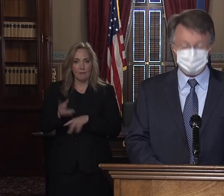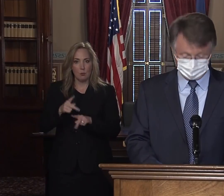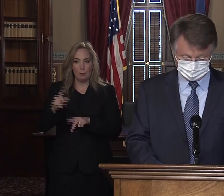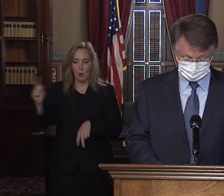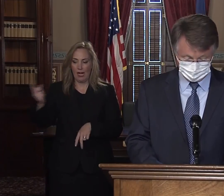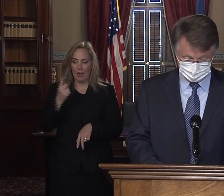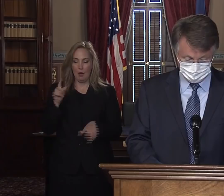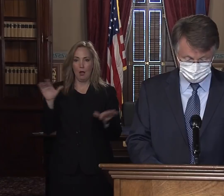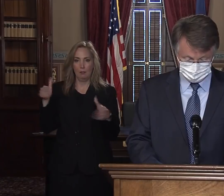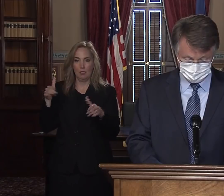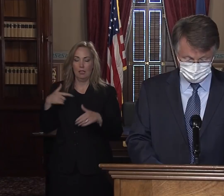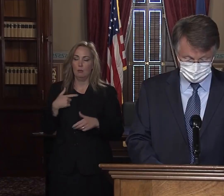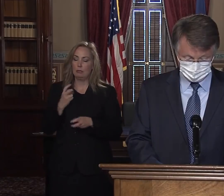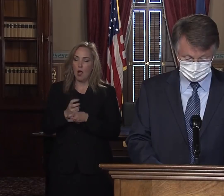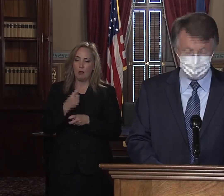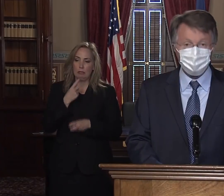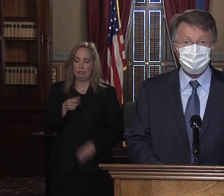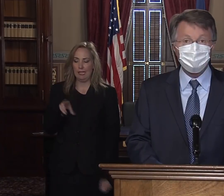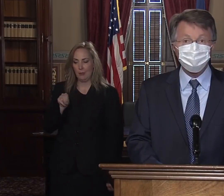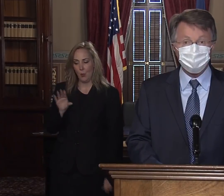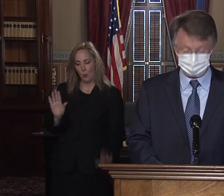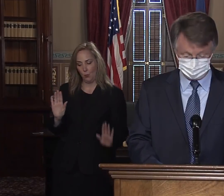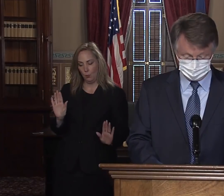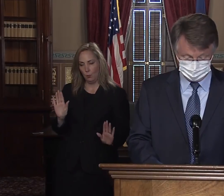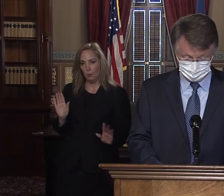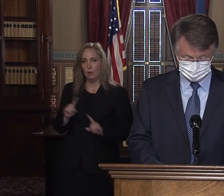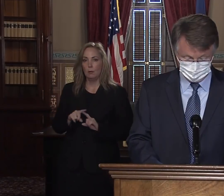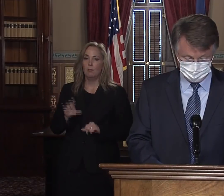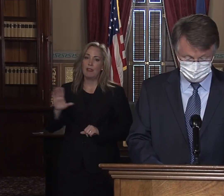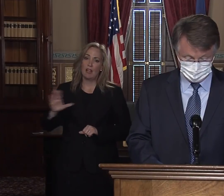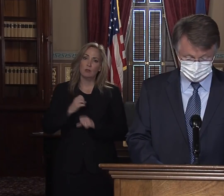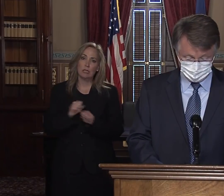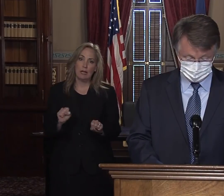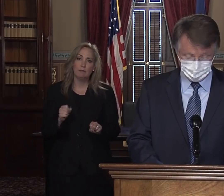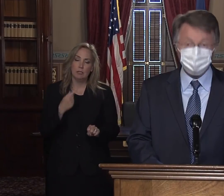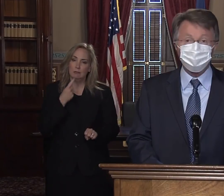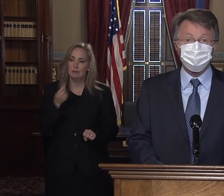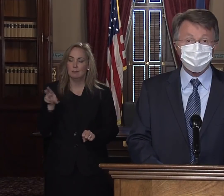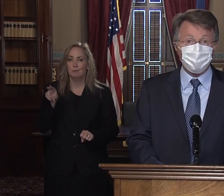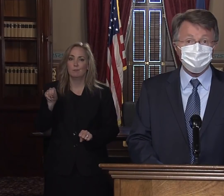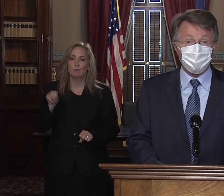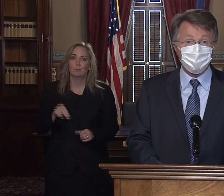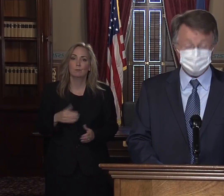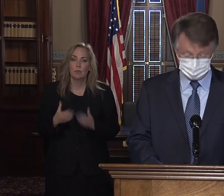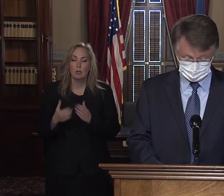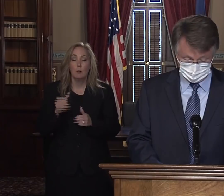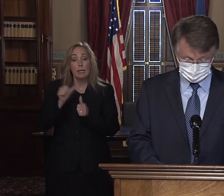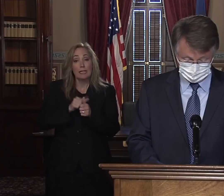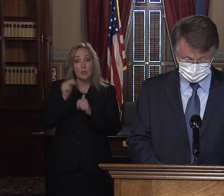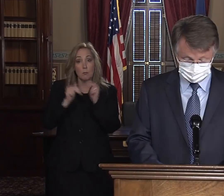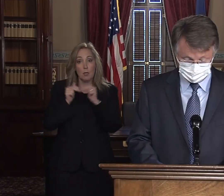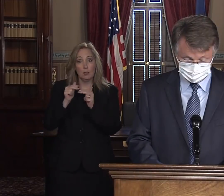AFTER THE FUNERAL SUDDENLY PEOPLE CAME UP TO HUG AND IT FELT SO DIFFICULT TO SAY NO. BUT IT WAS FOR THEIR SAKE THAT